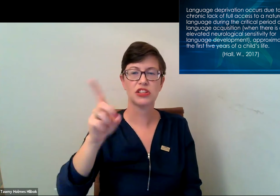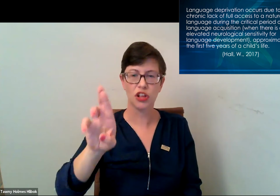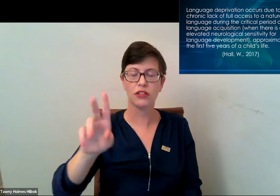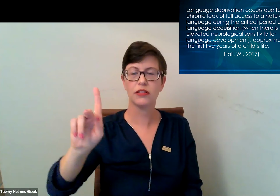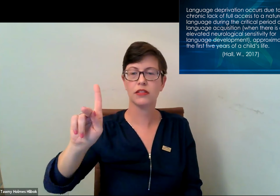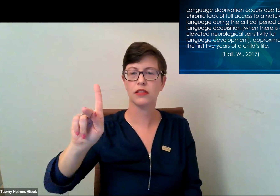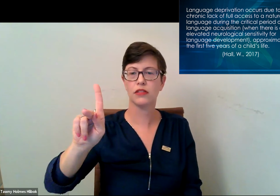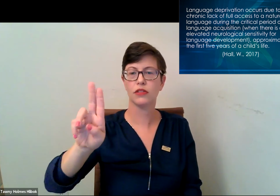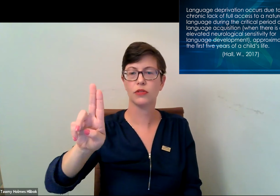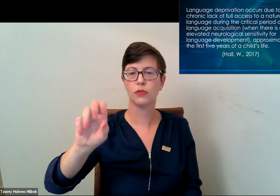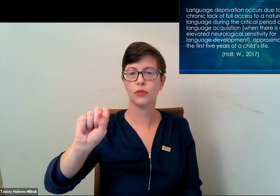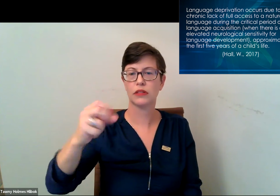Dr crucial crucial gar.